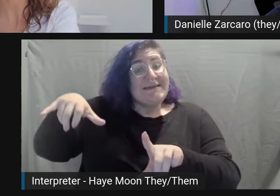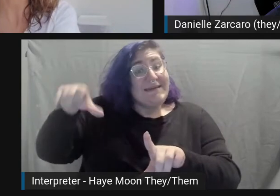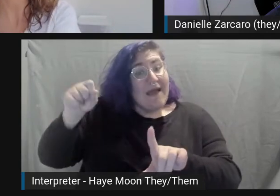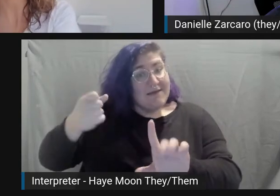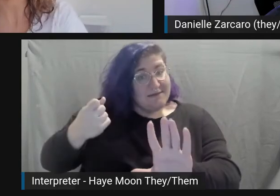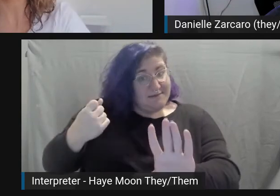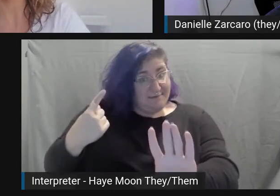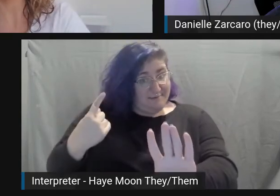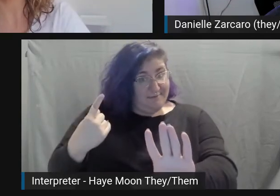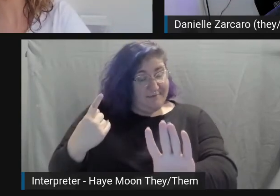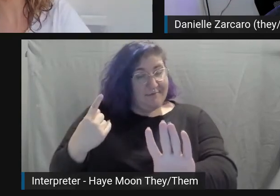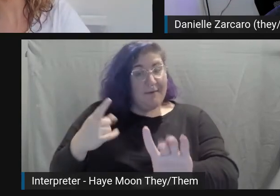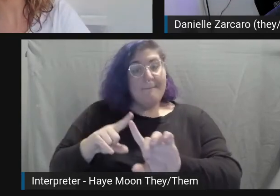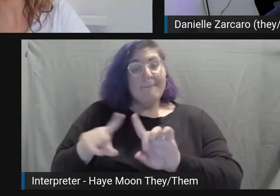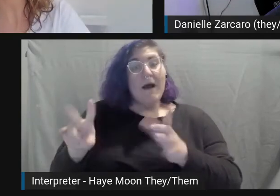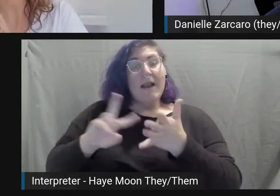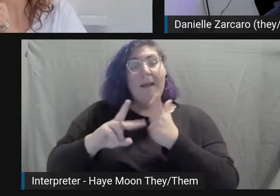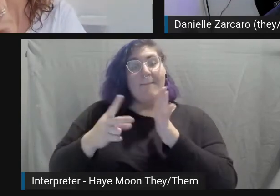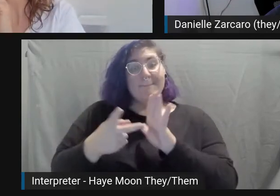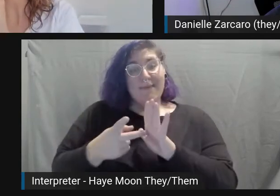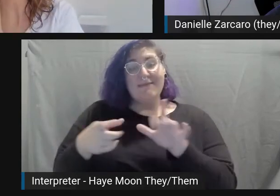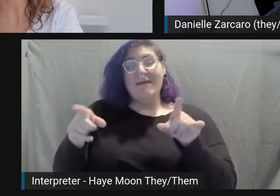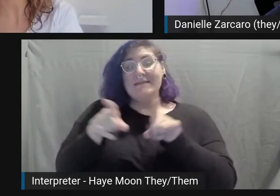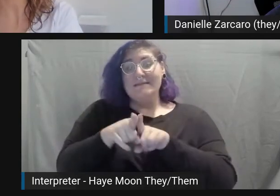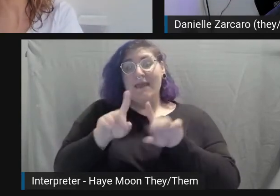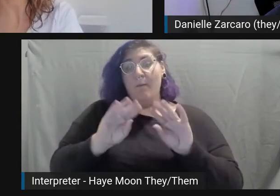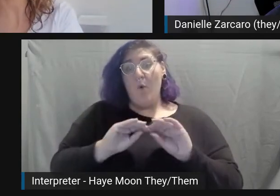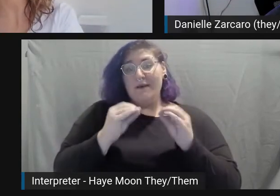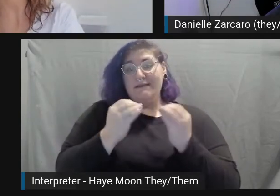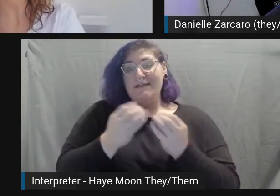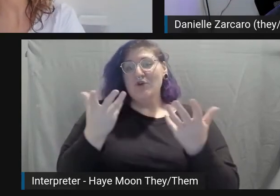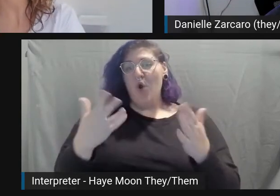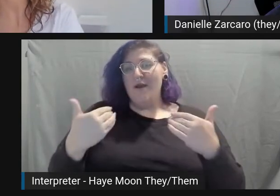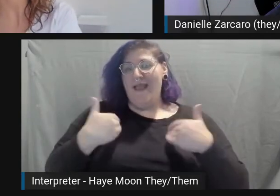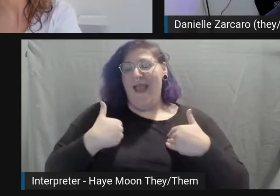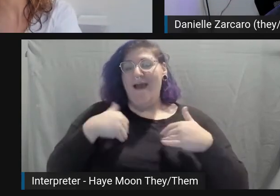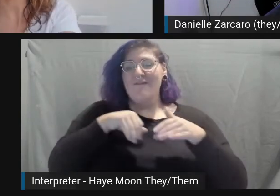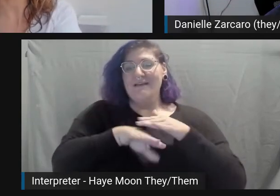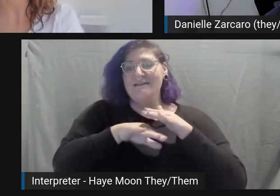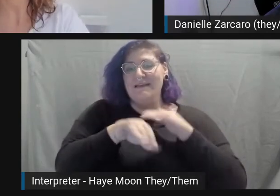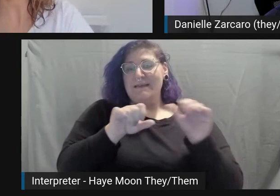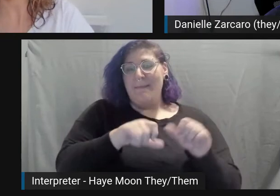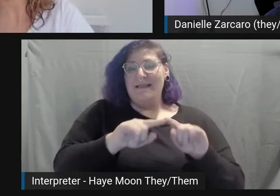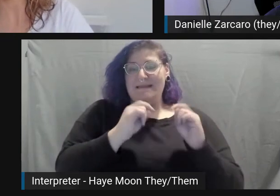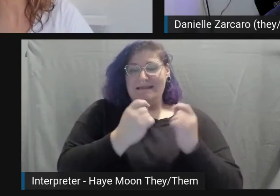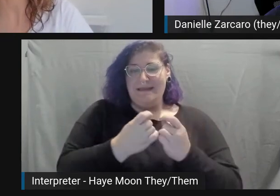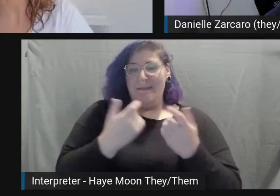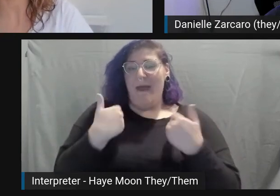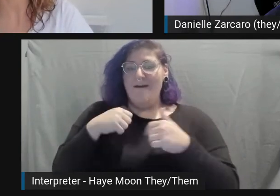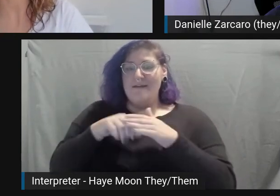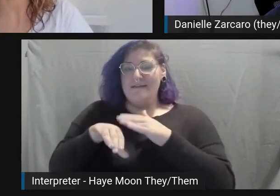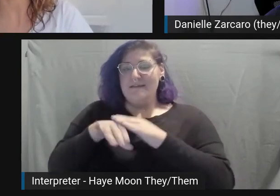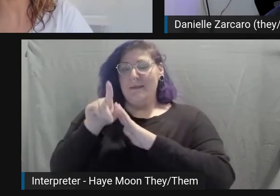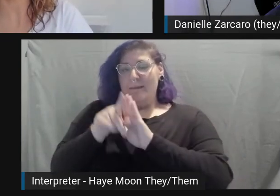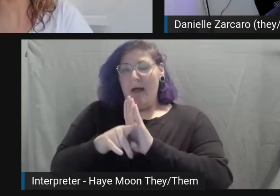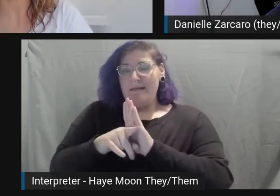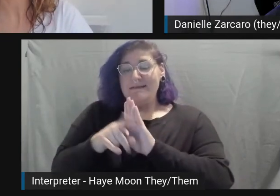have accessibility teams implemented, and they have their own policies and know what else needs to be tested manually and whatnot.